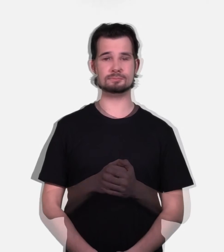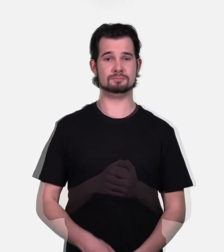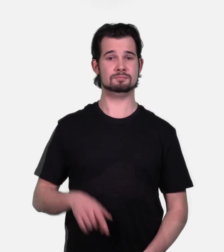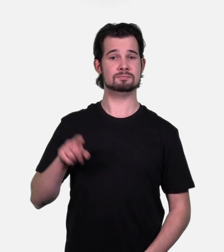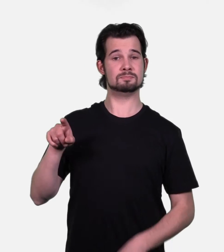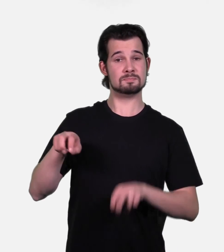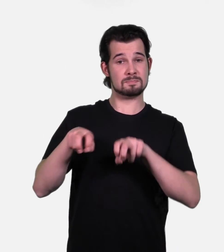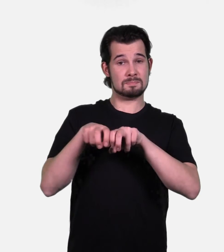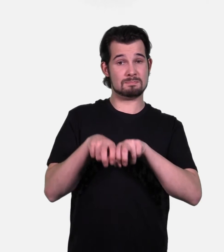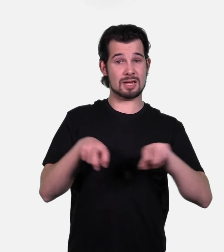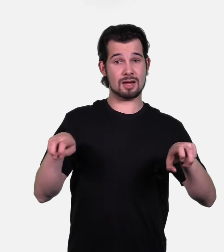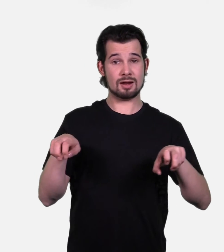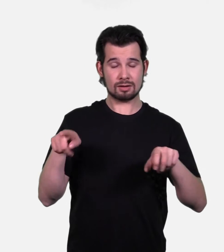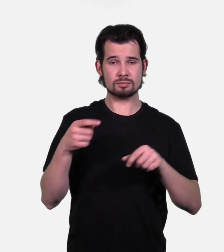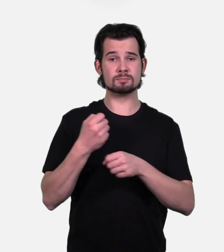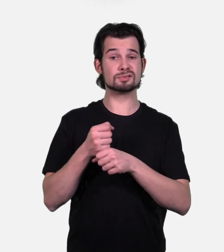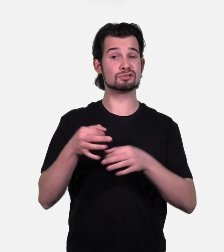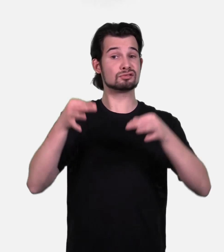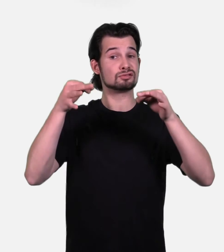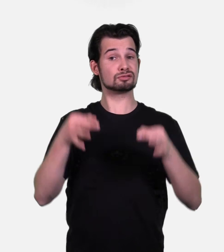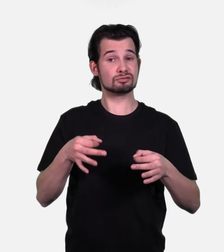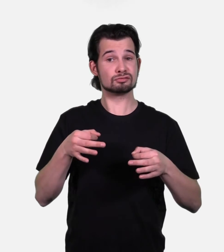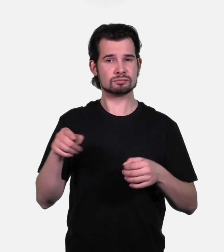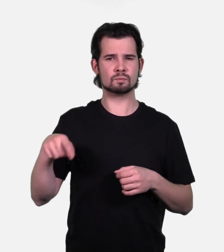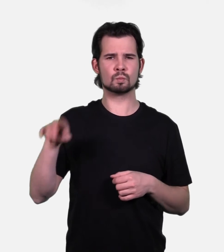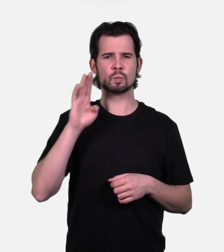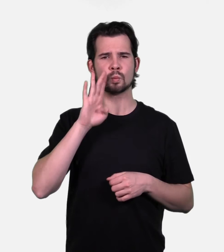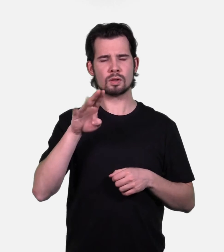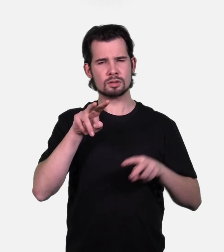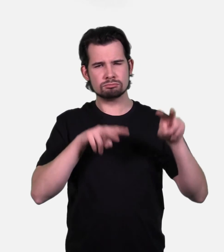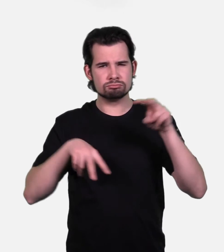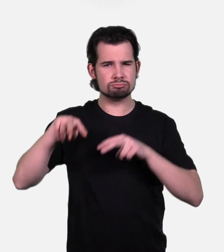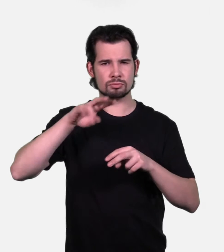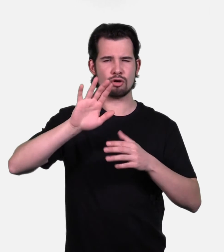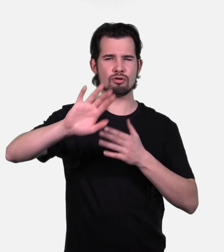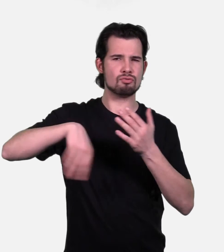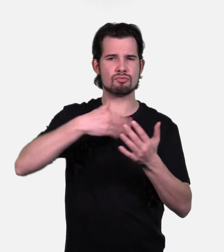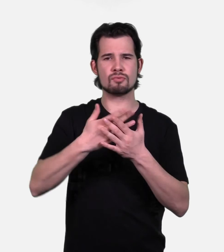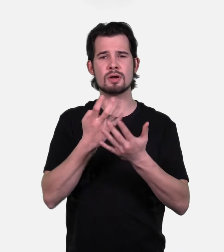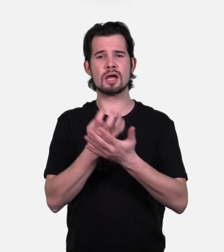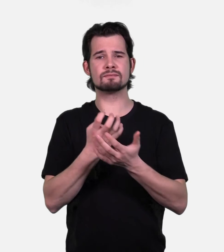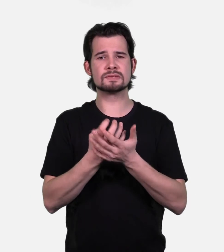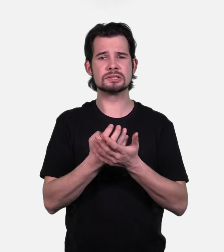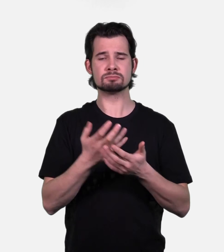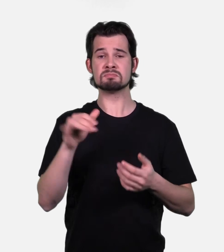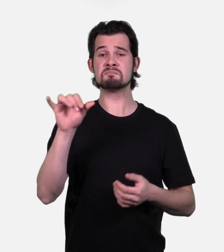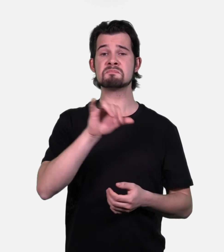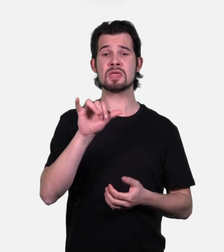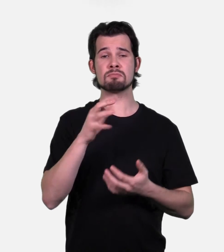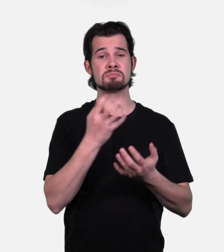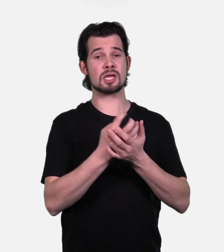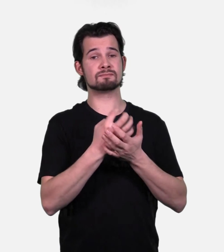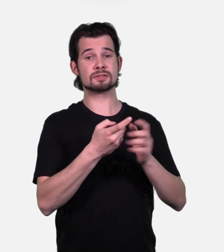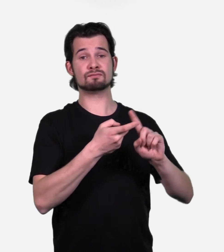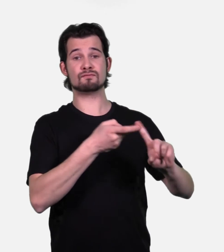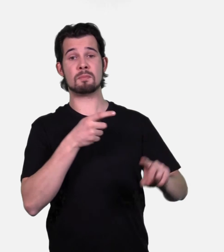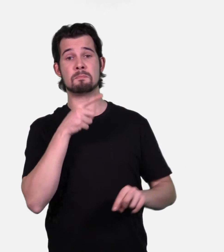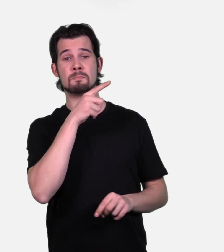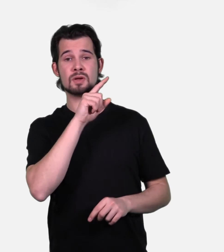To make a decision, the Panel members will look at all of the evidence, such as evidence from a qualified health professional